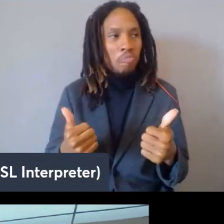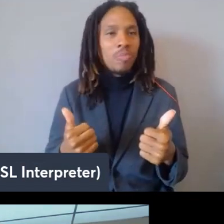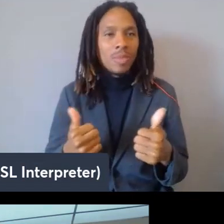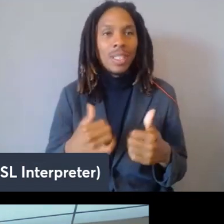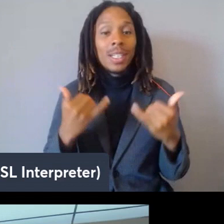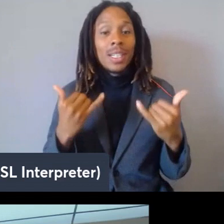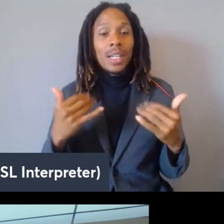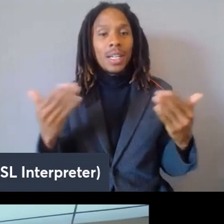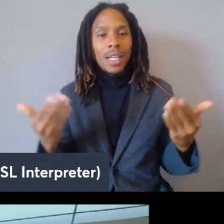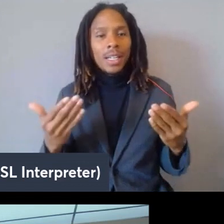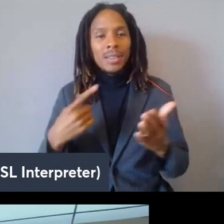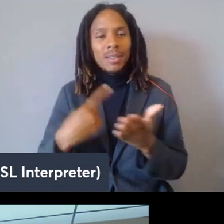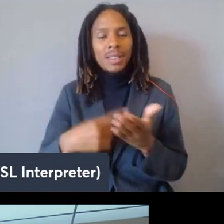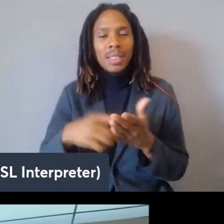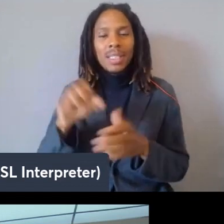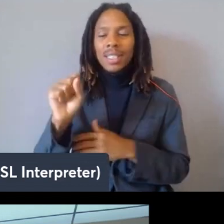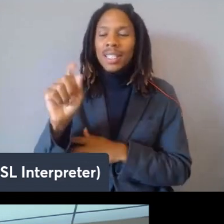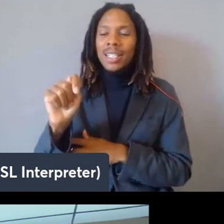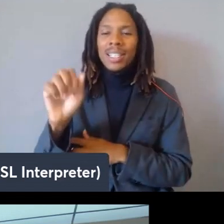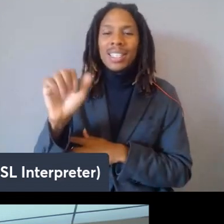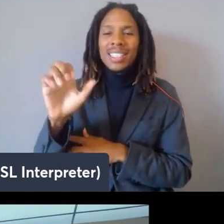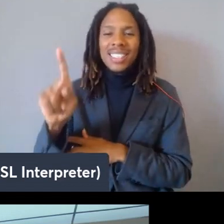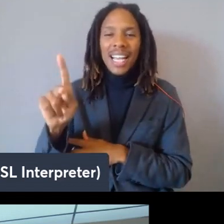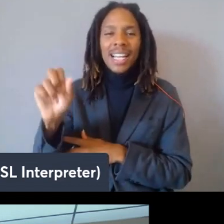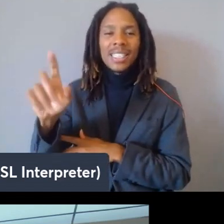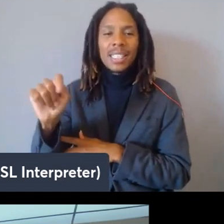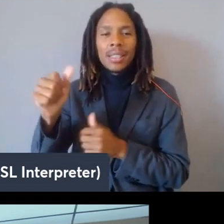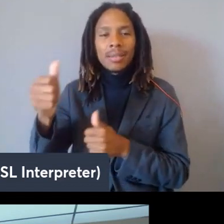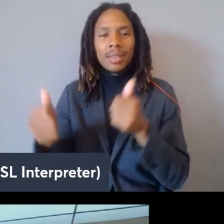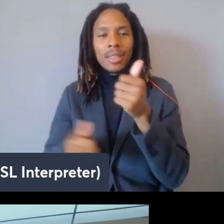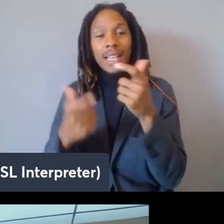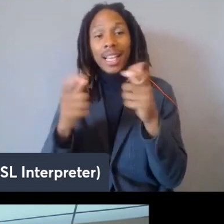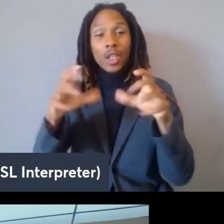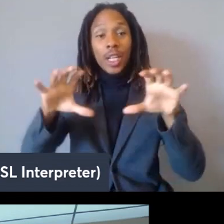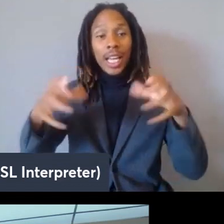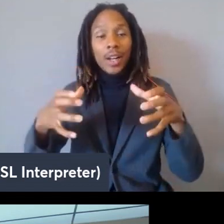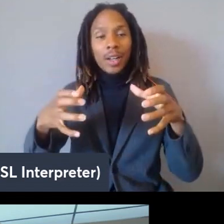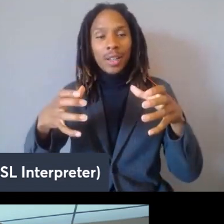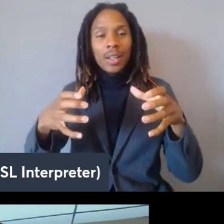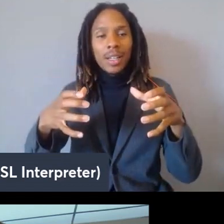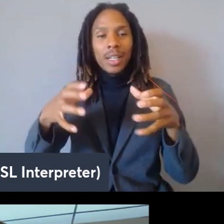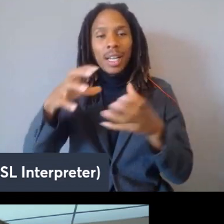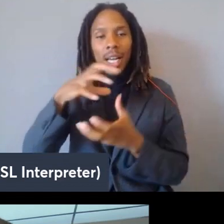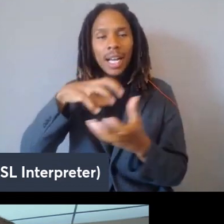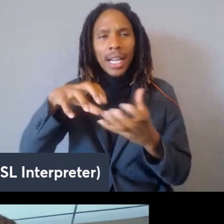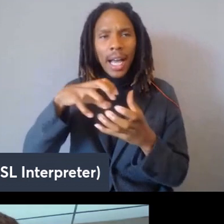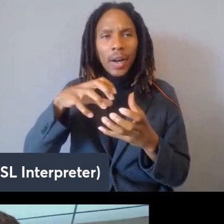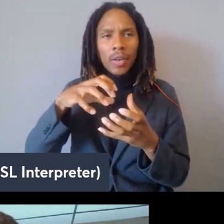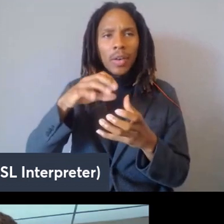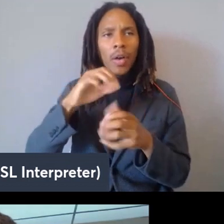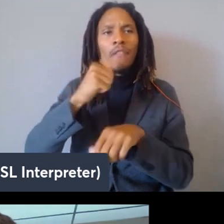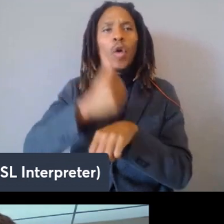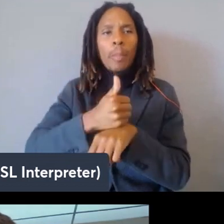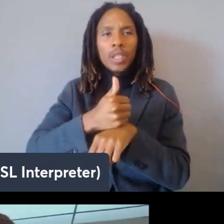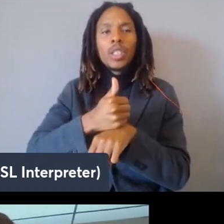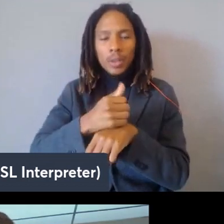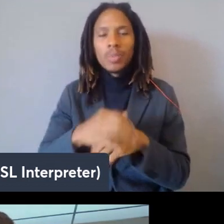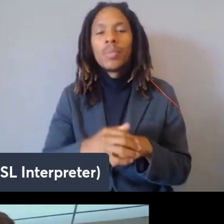to talk about StackSets, which fall into the larger category of CloudFormation. So we've talked about CloudFormation a lot